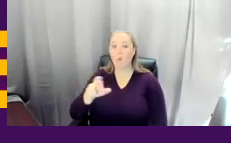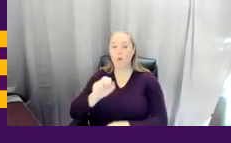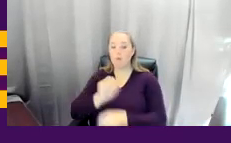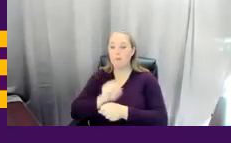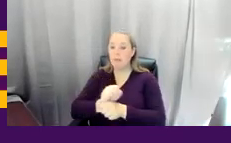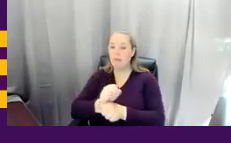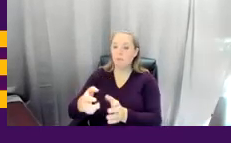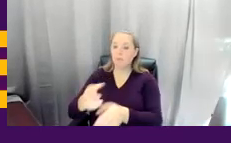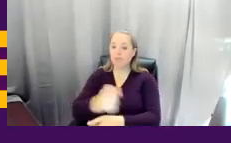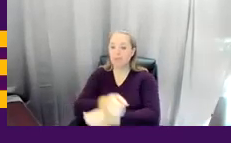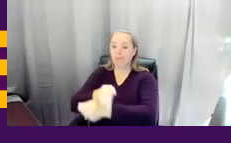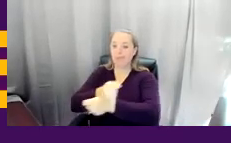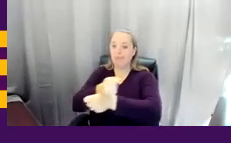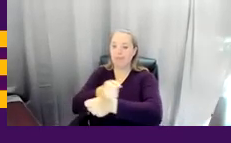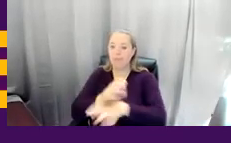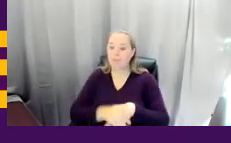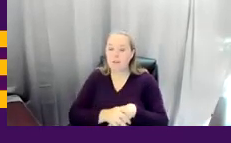LEGAL SYSTEM WHICH CAN INCLUDE THOSE THAT